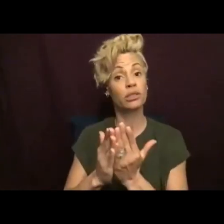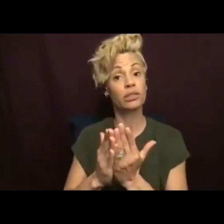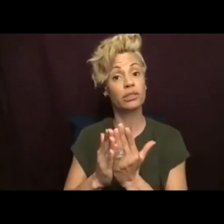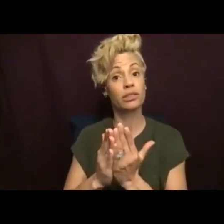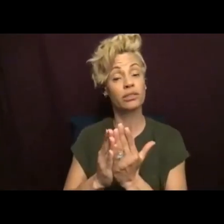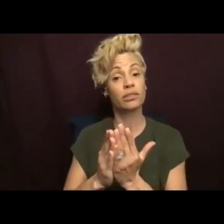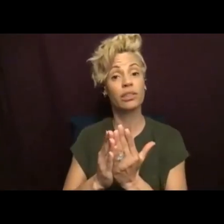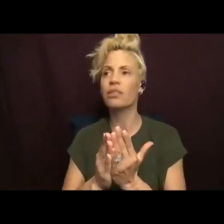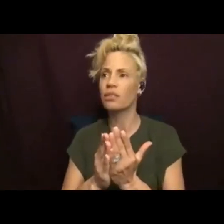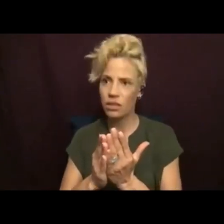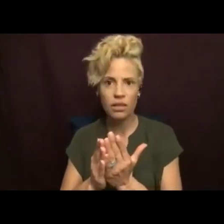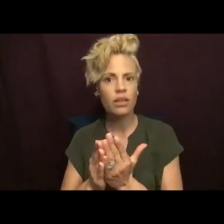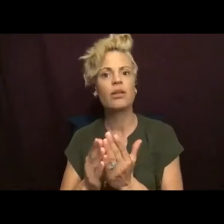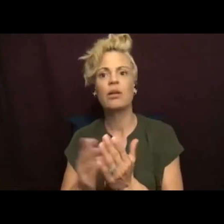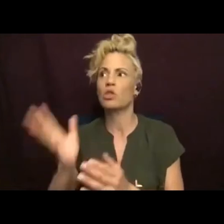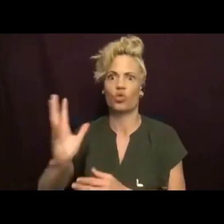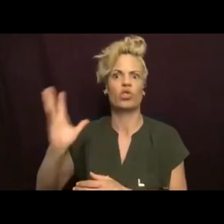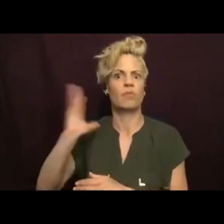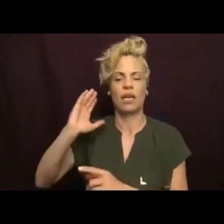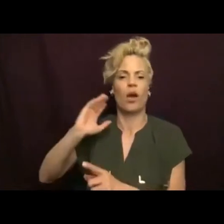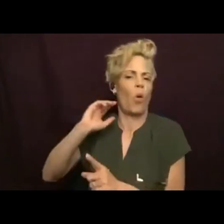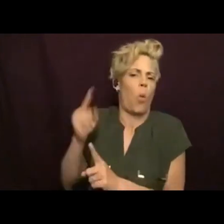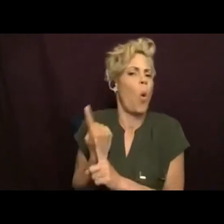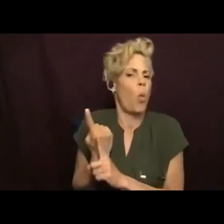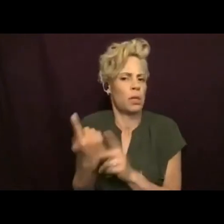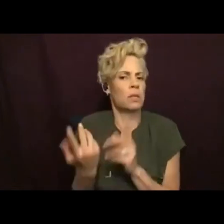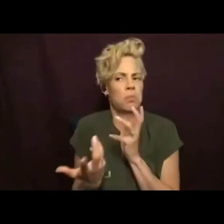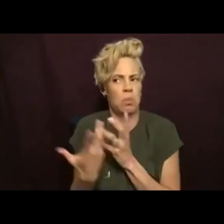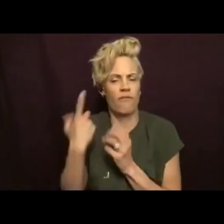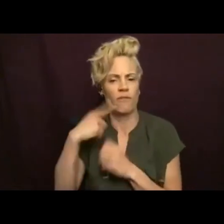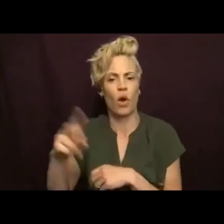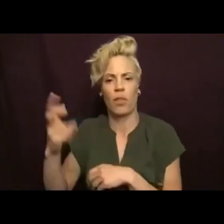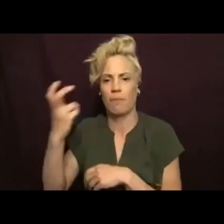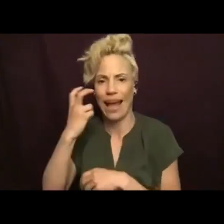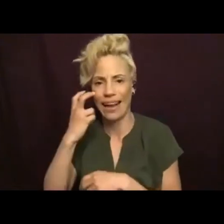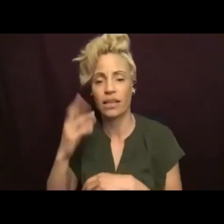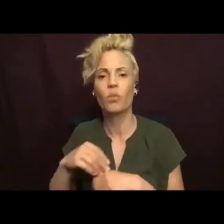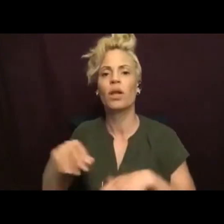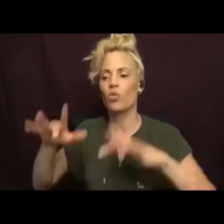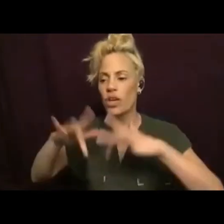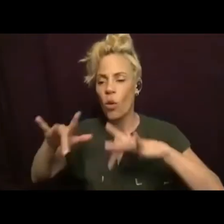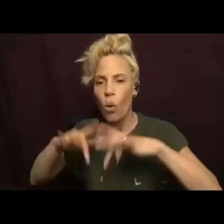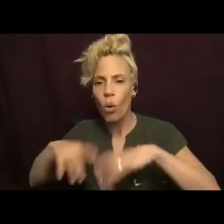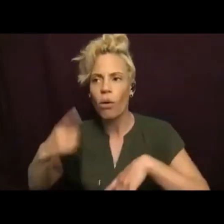for the blind, and they would record for the library of blind and physically handicapped